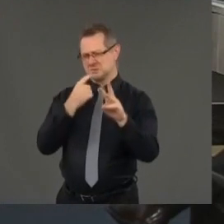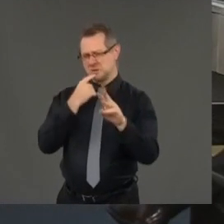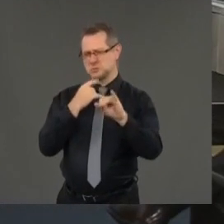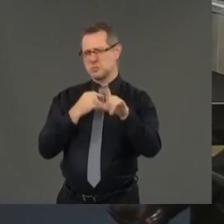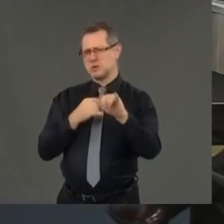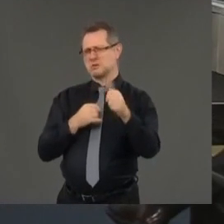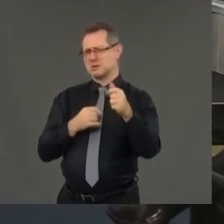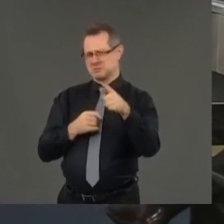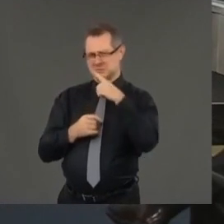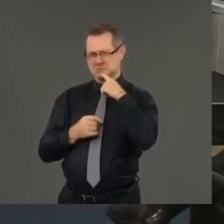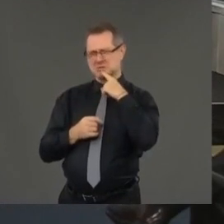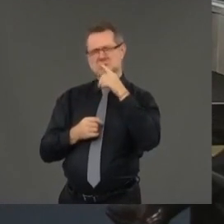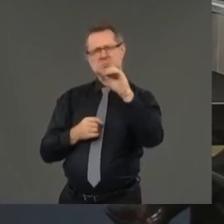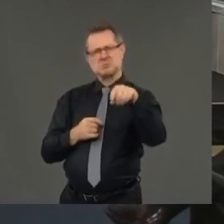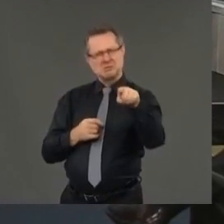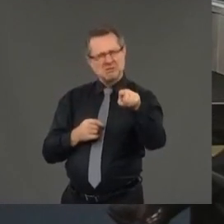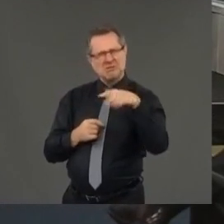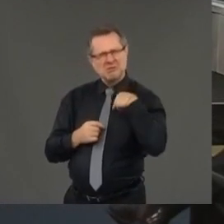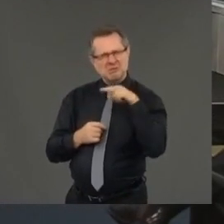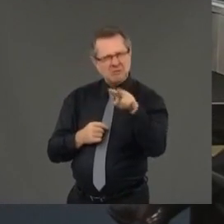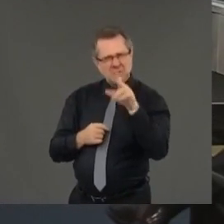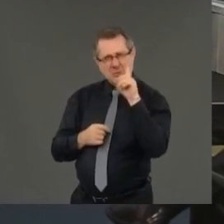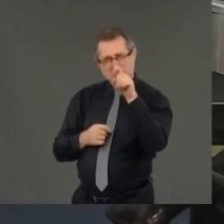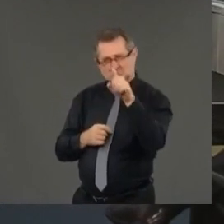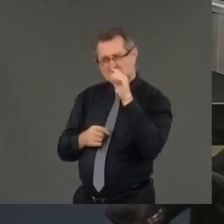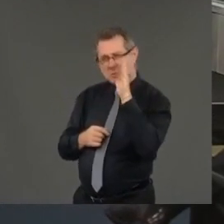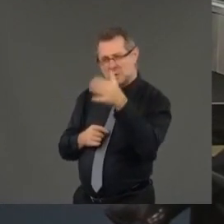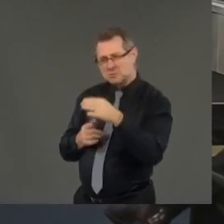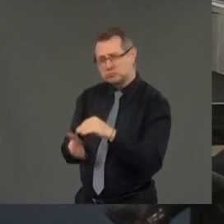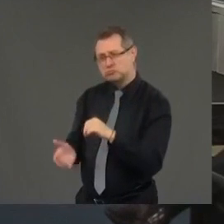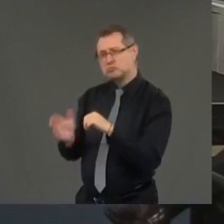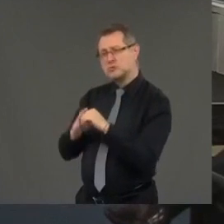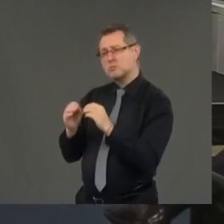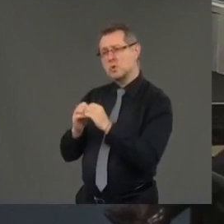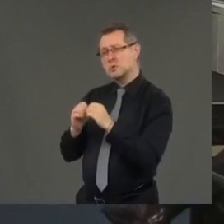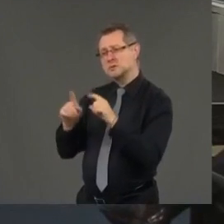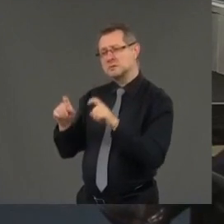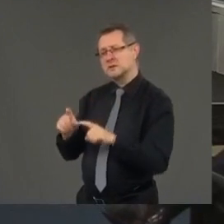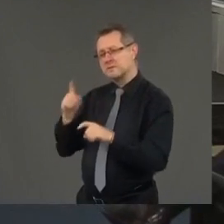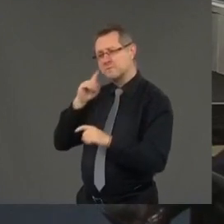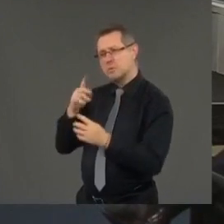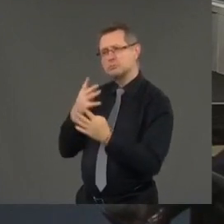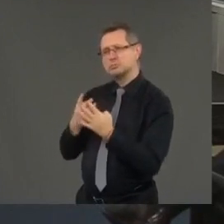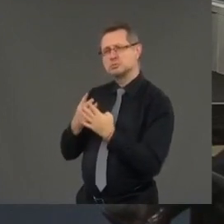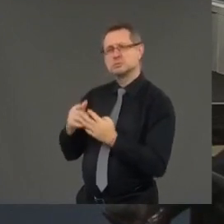ACCORDING TO DATA ON YOUR